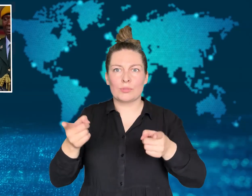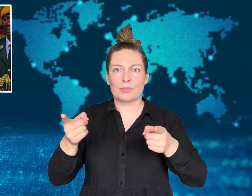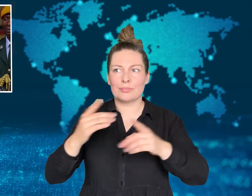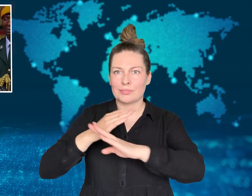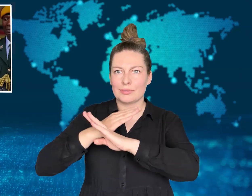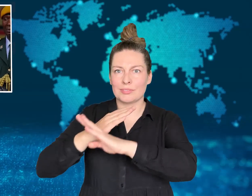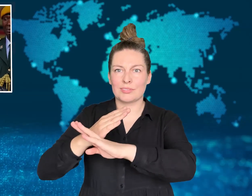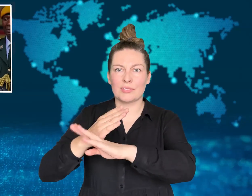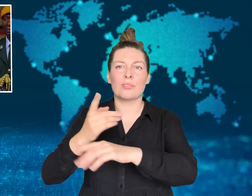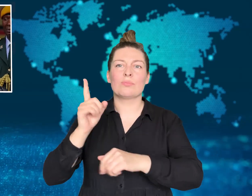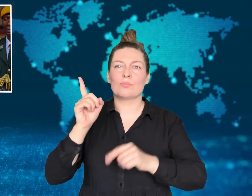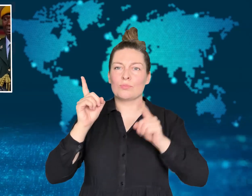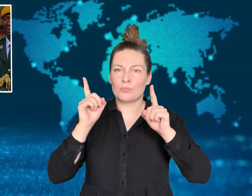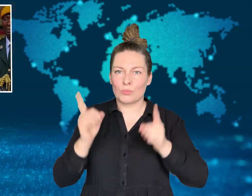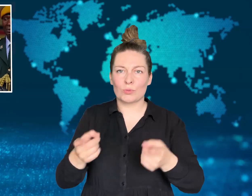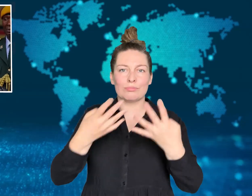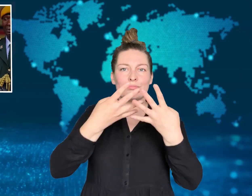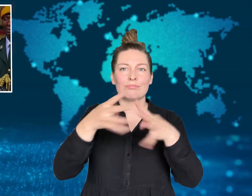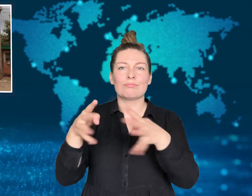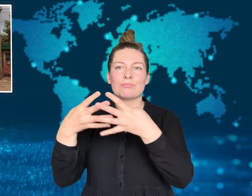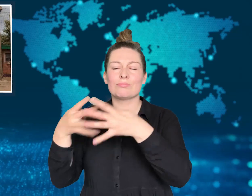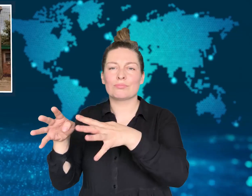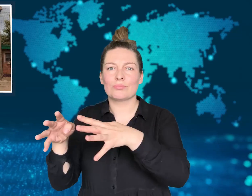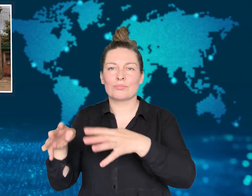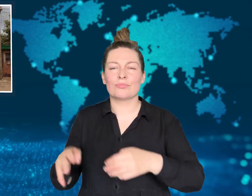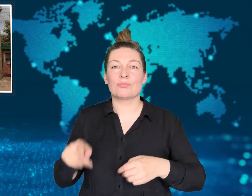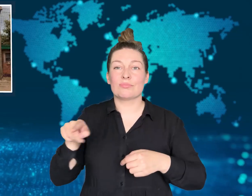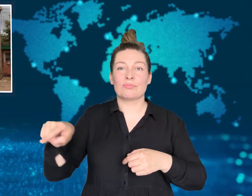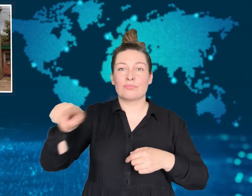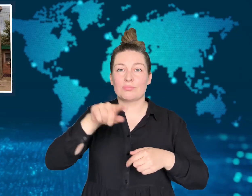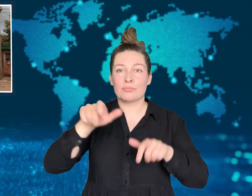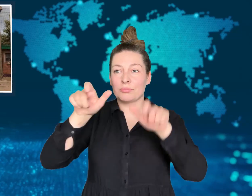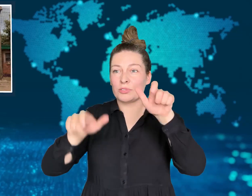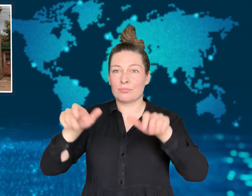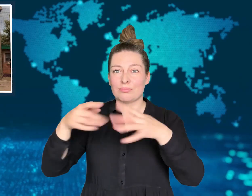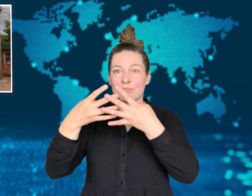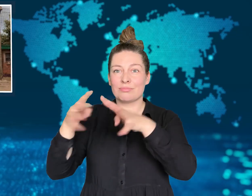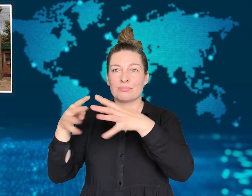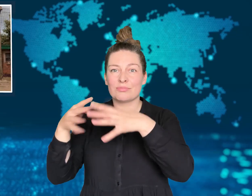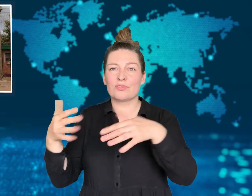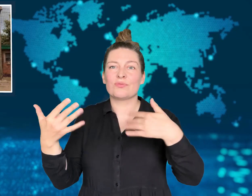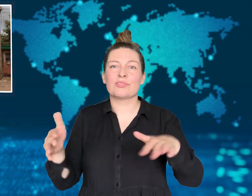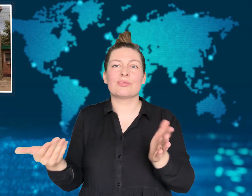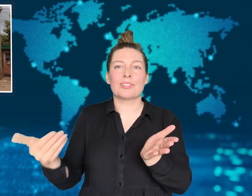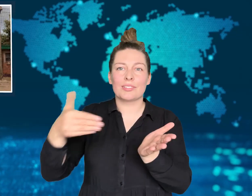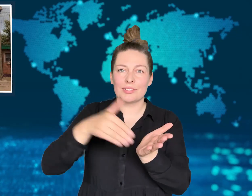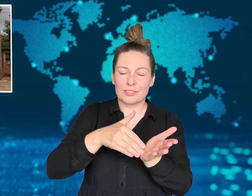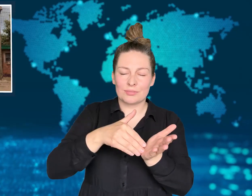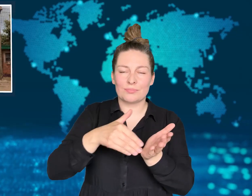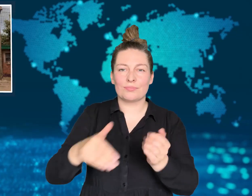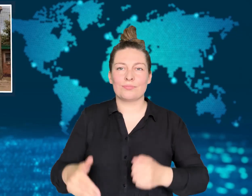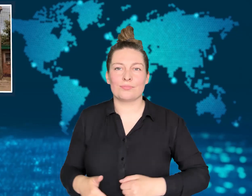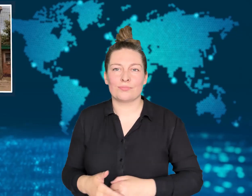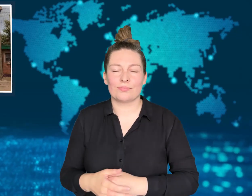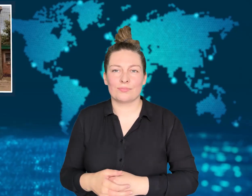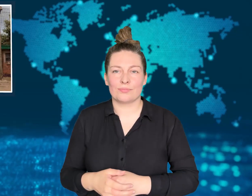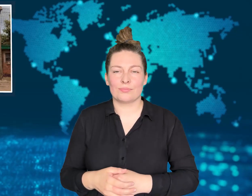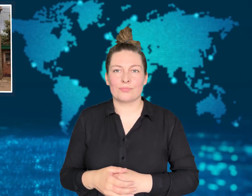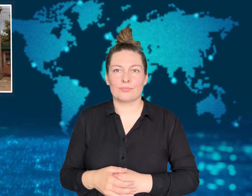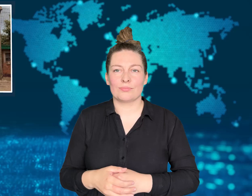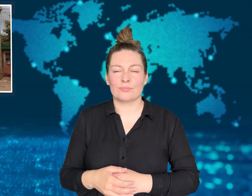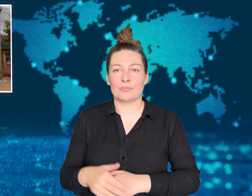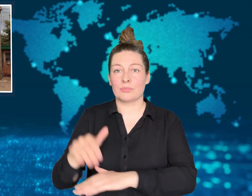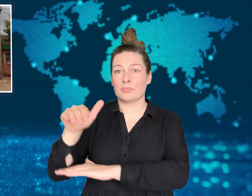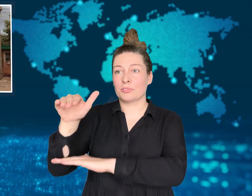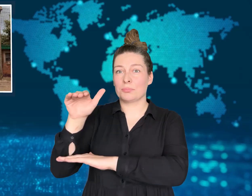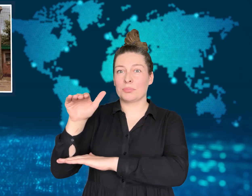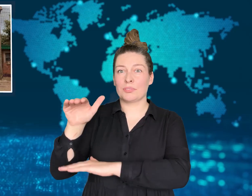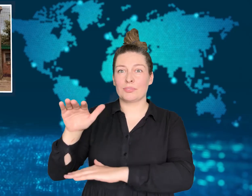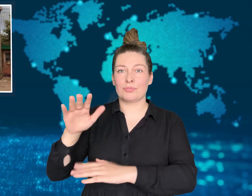reduce the spread of it in the country's detention facilities.